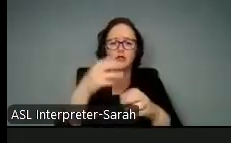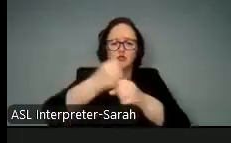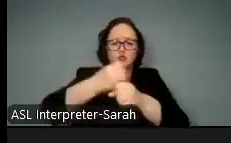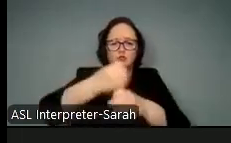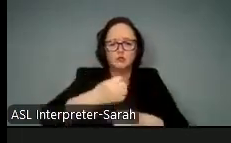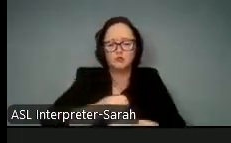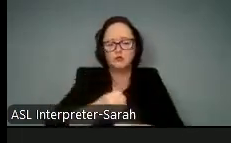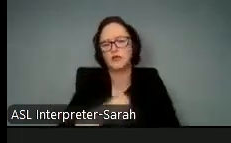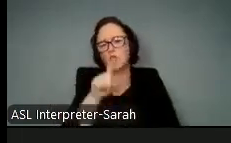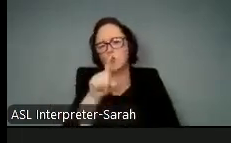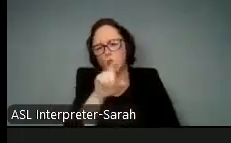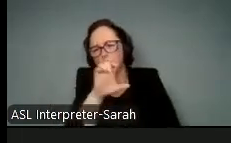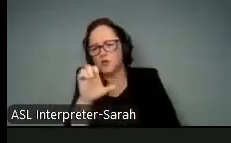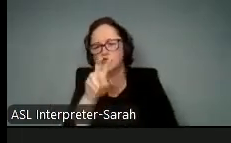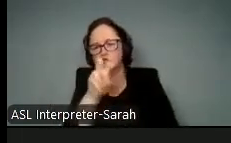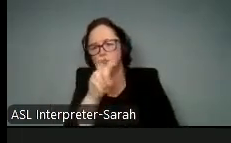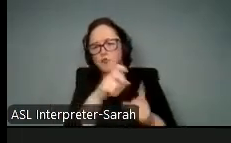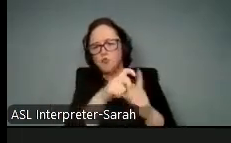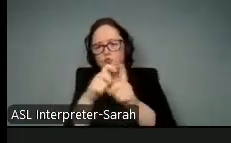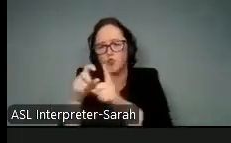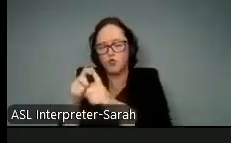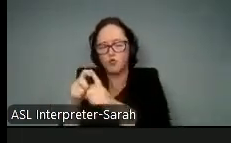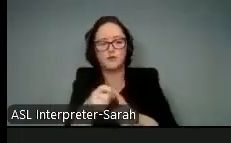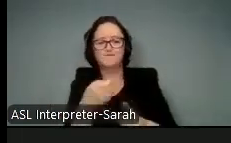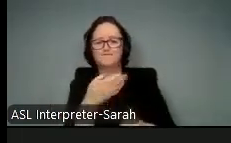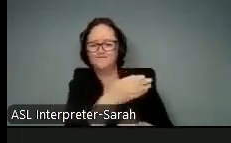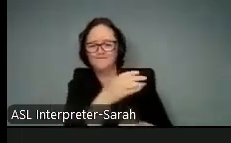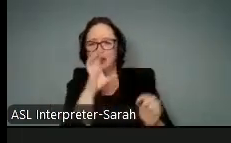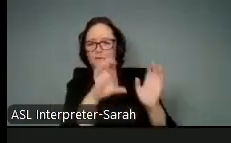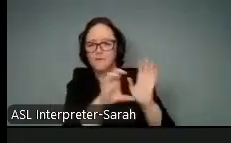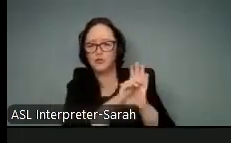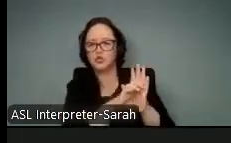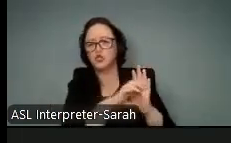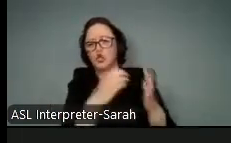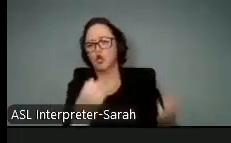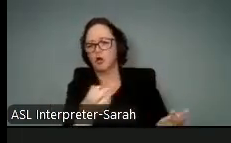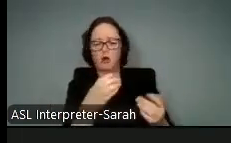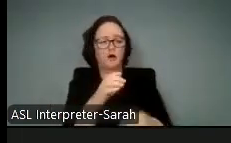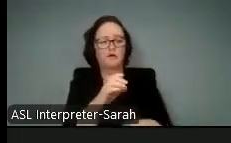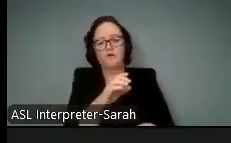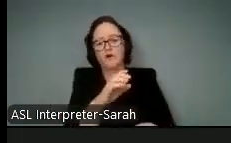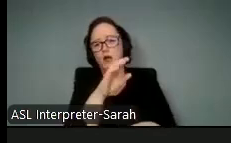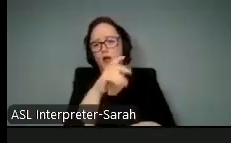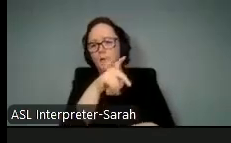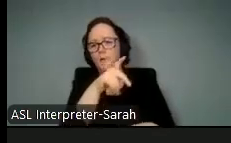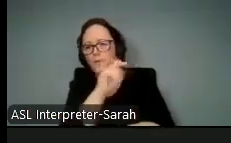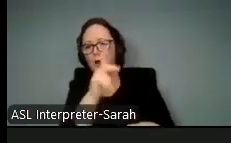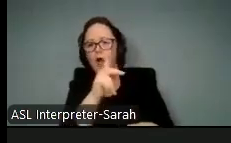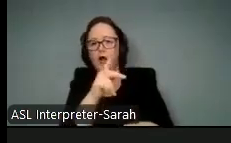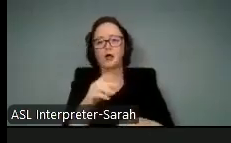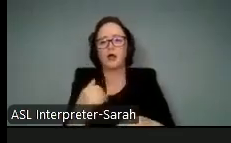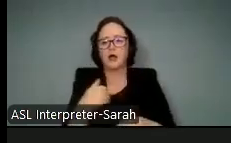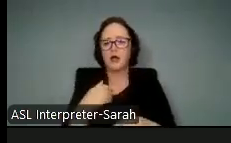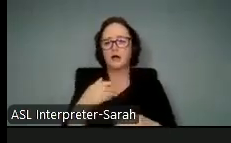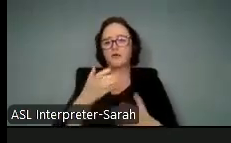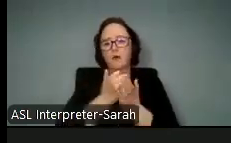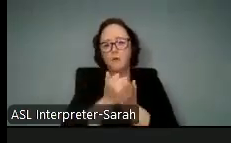you know, "A picture of XYZ park by the lake "with a boat dock in the distance and The Visitor Center in the front right,"